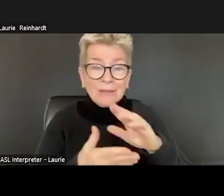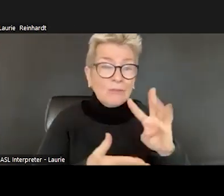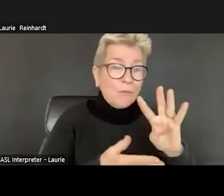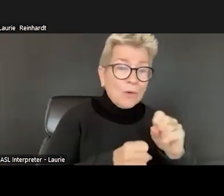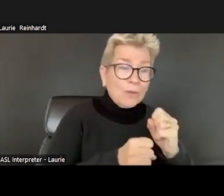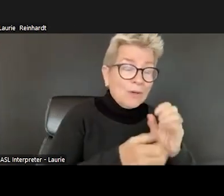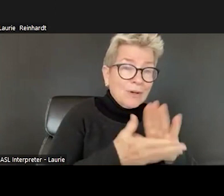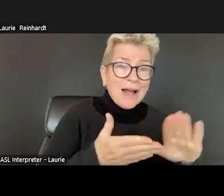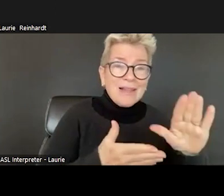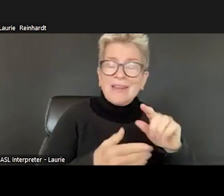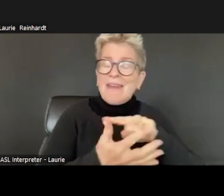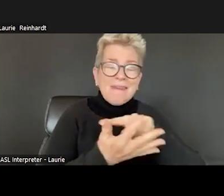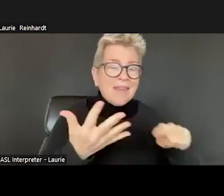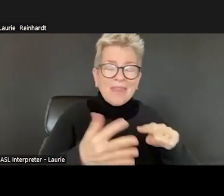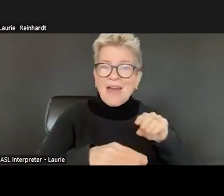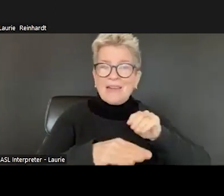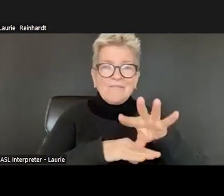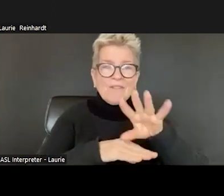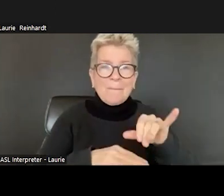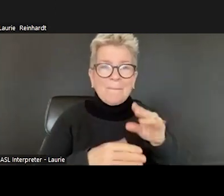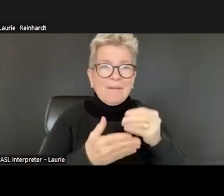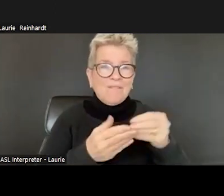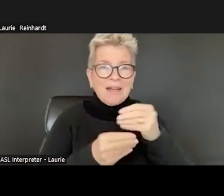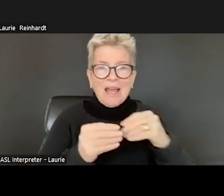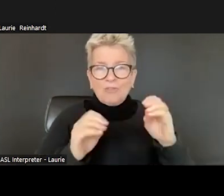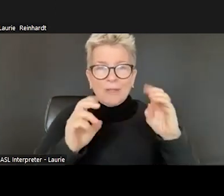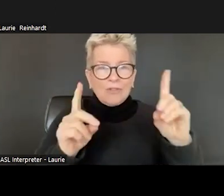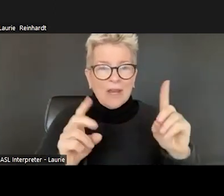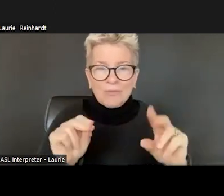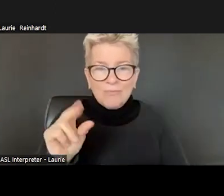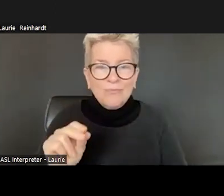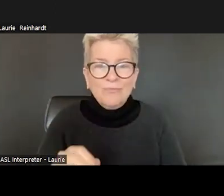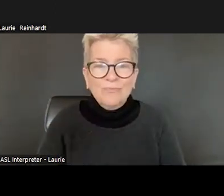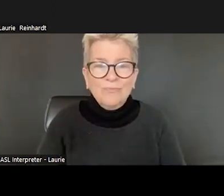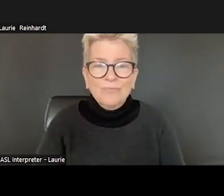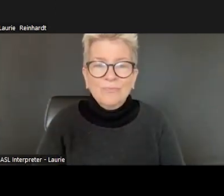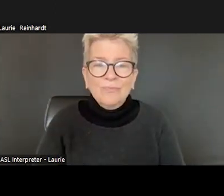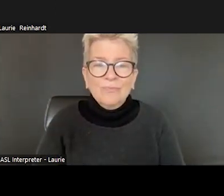not affected by financial education. And again, this could be because it's maybe often too late,